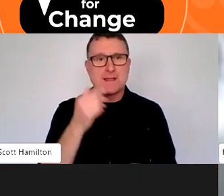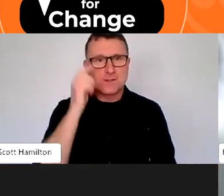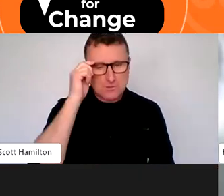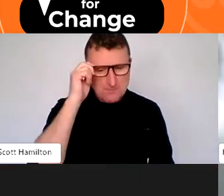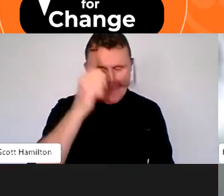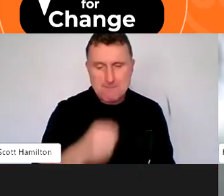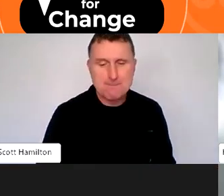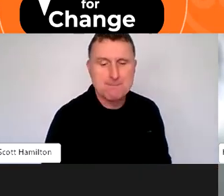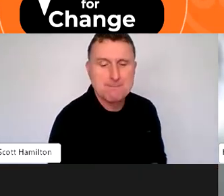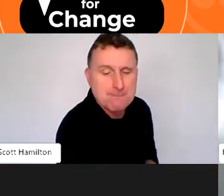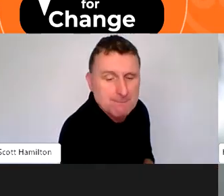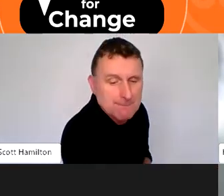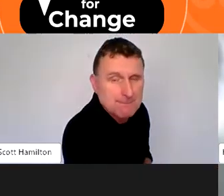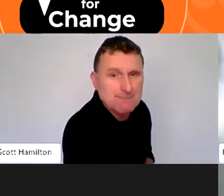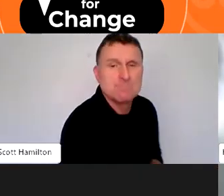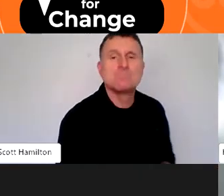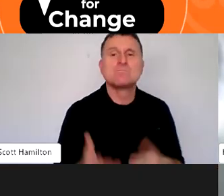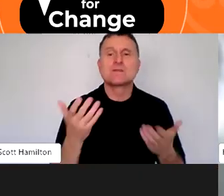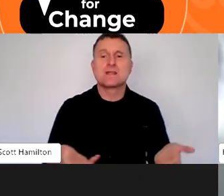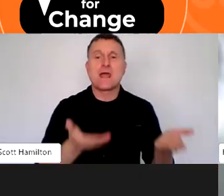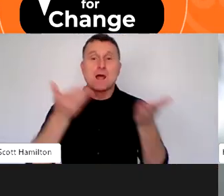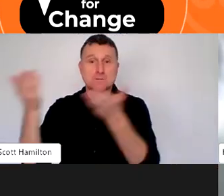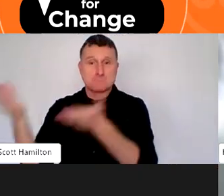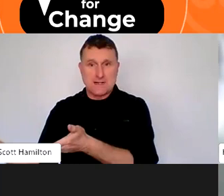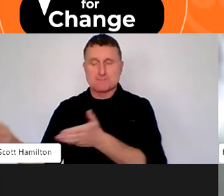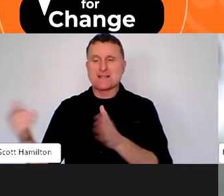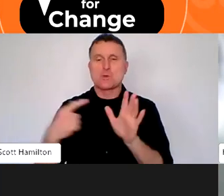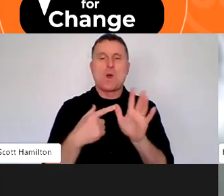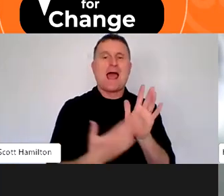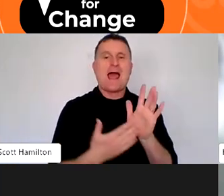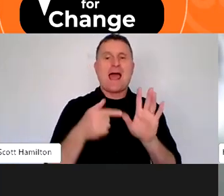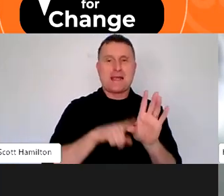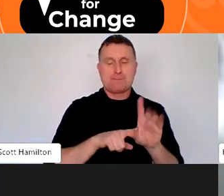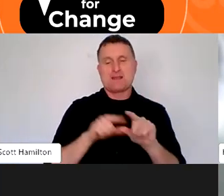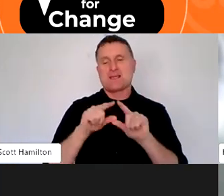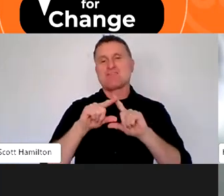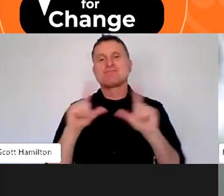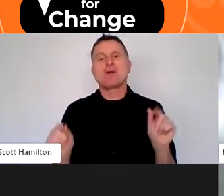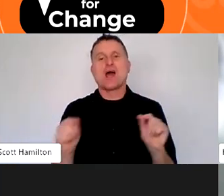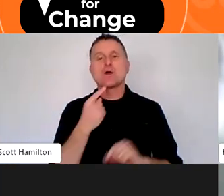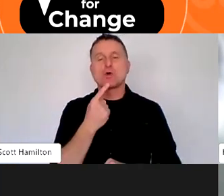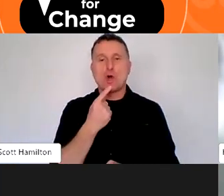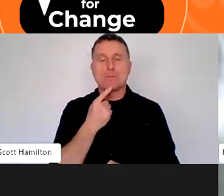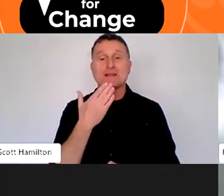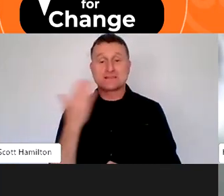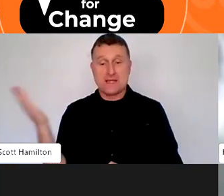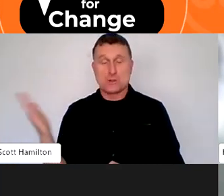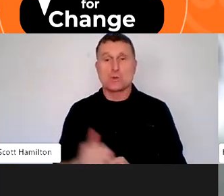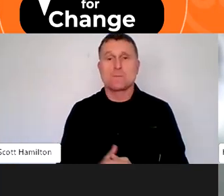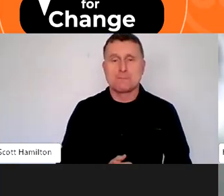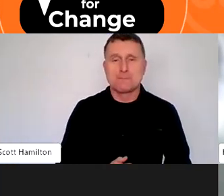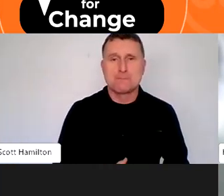to now pass back to you, Amy, for the final comments. So thanks everyone.